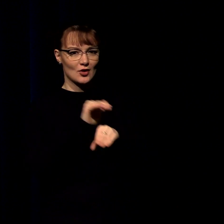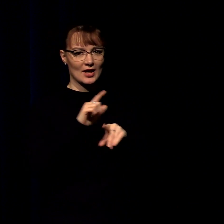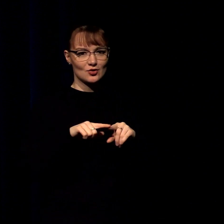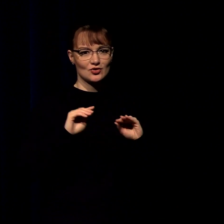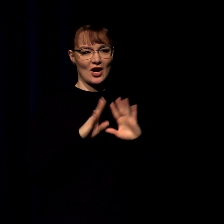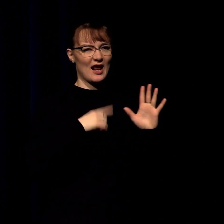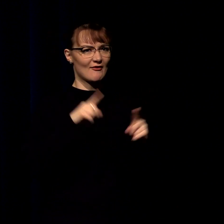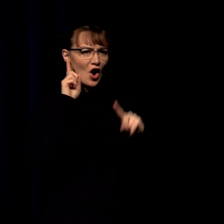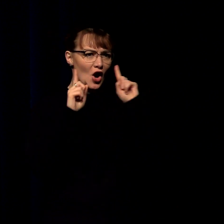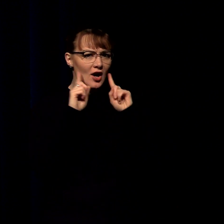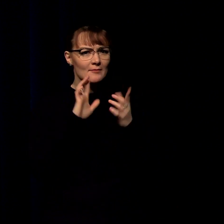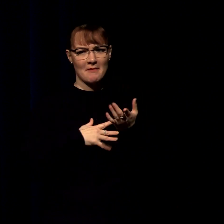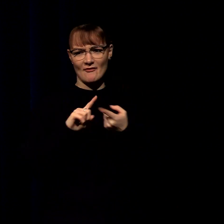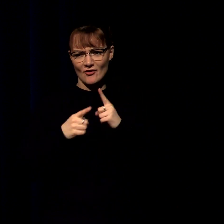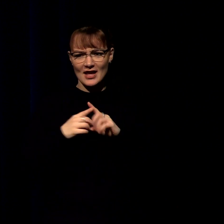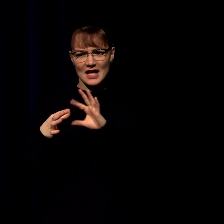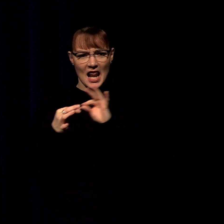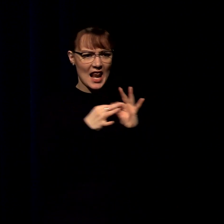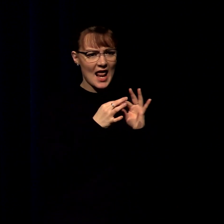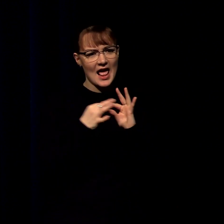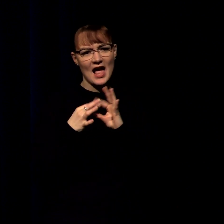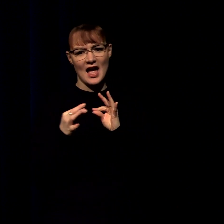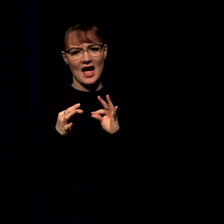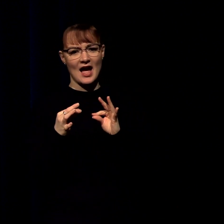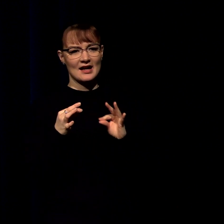I've heard my friends talking about it and it sounds like a